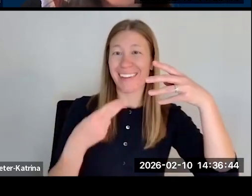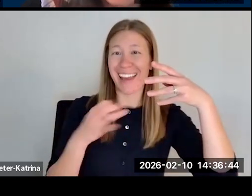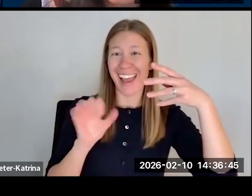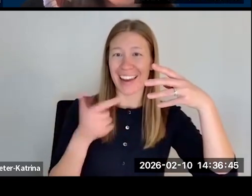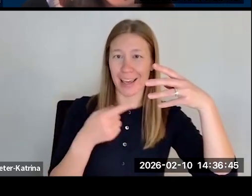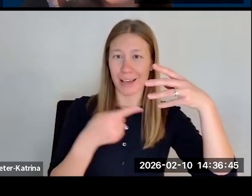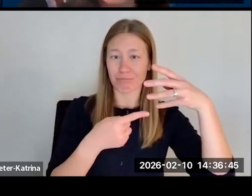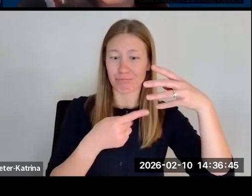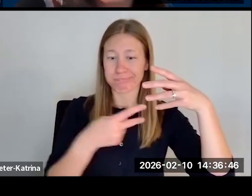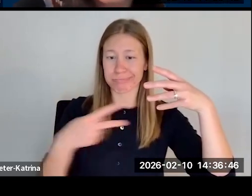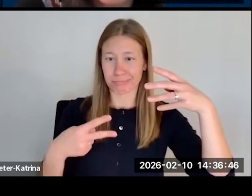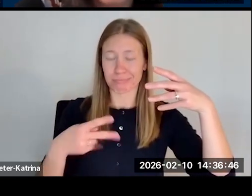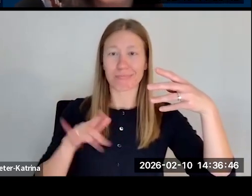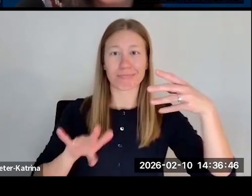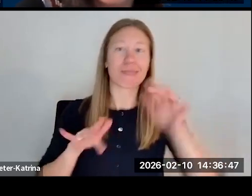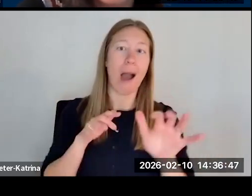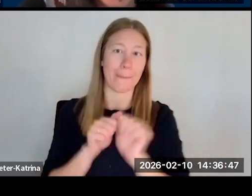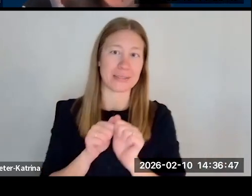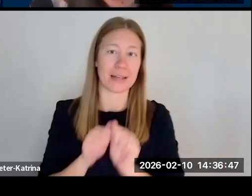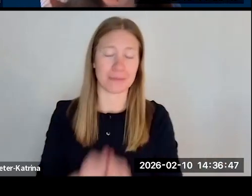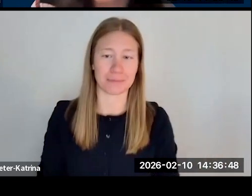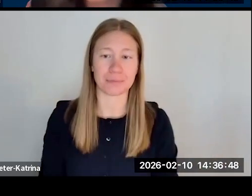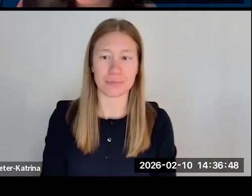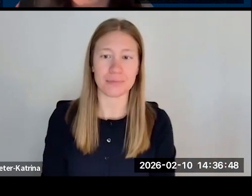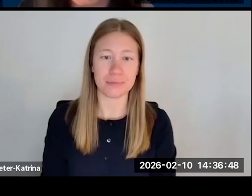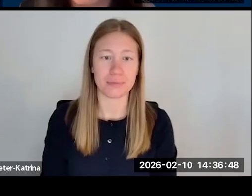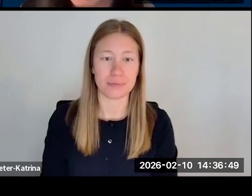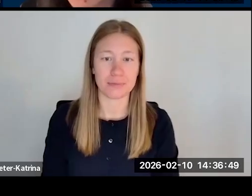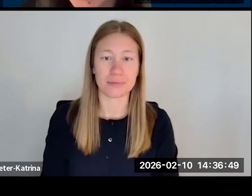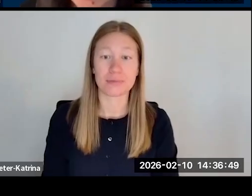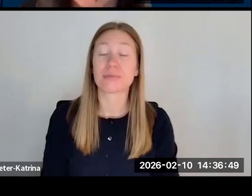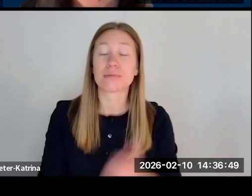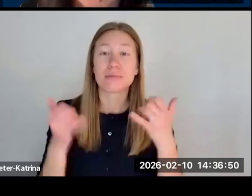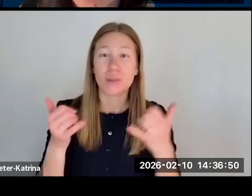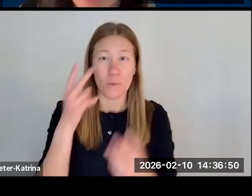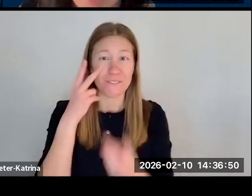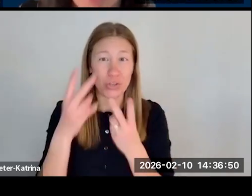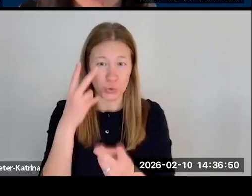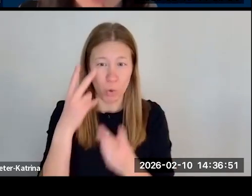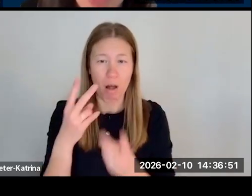So visually I can tell there are a couple other headings in this document.